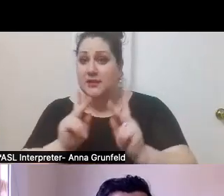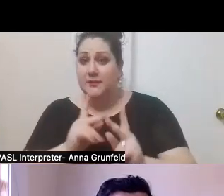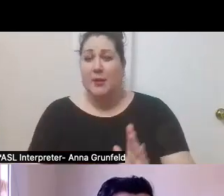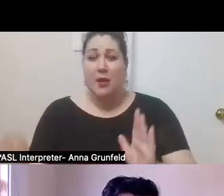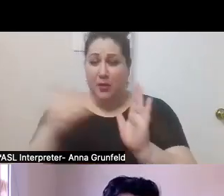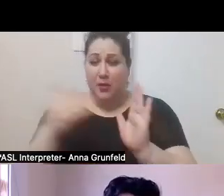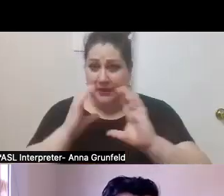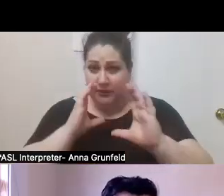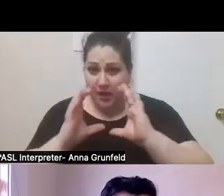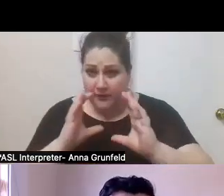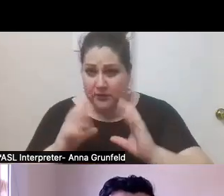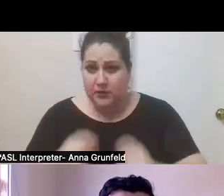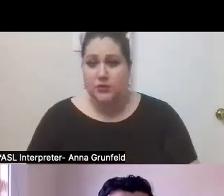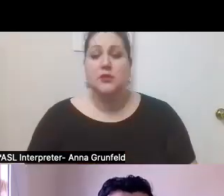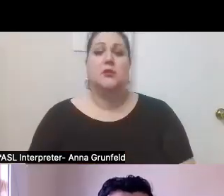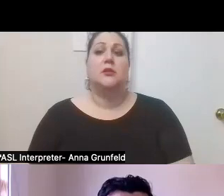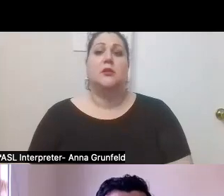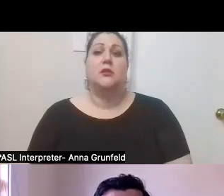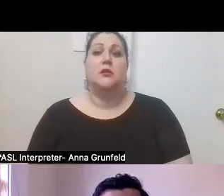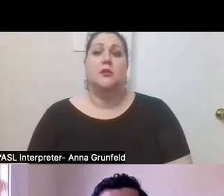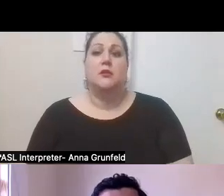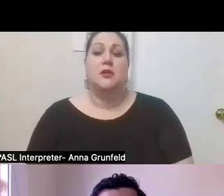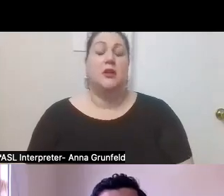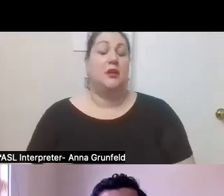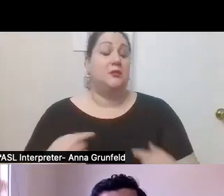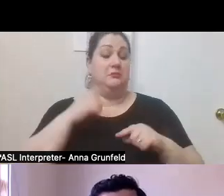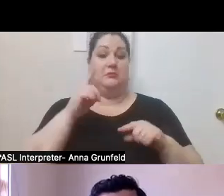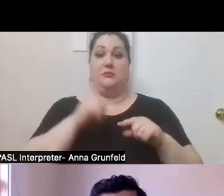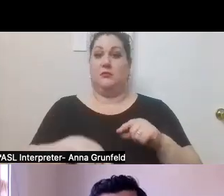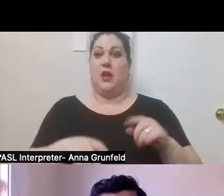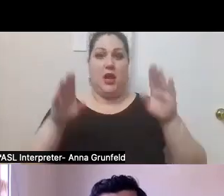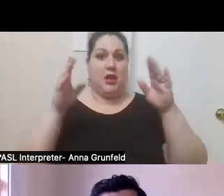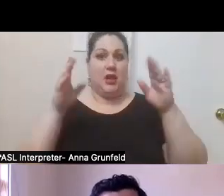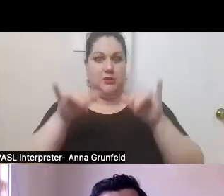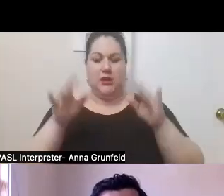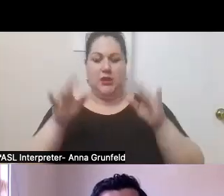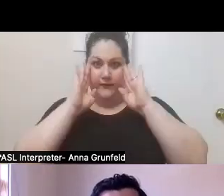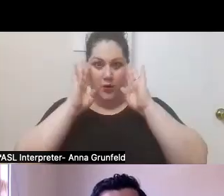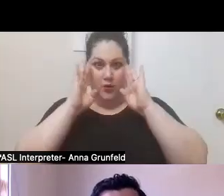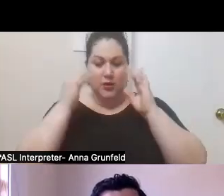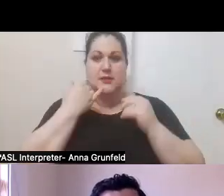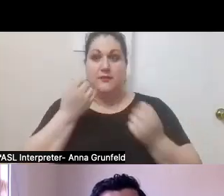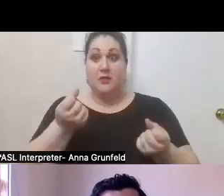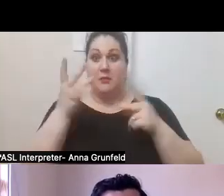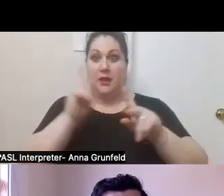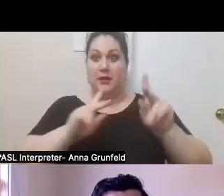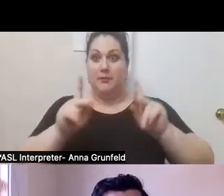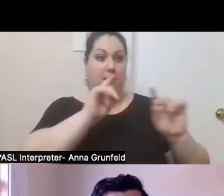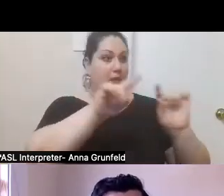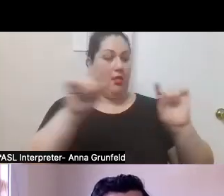For life of me, stay focused and attend to multi person, sort of busy rapid conversations.